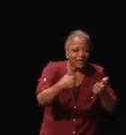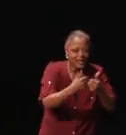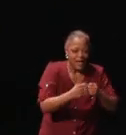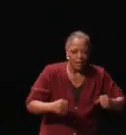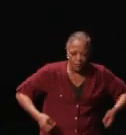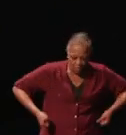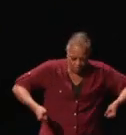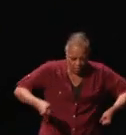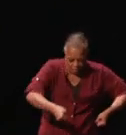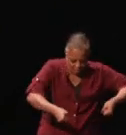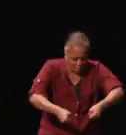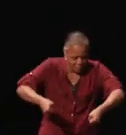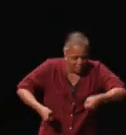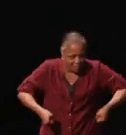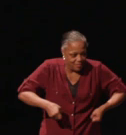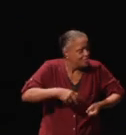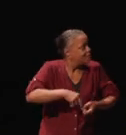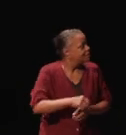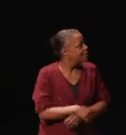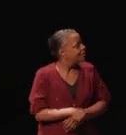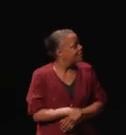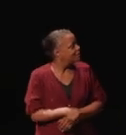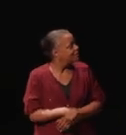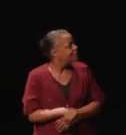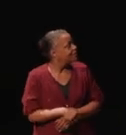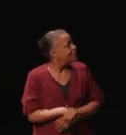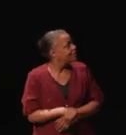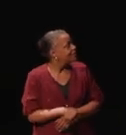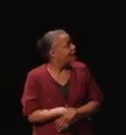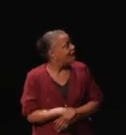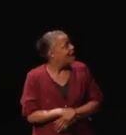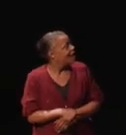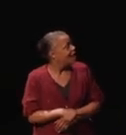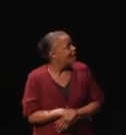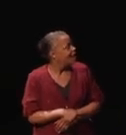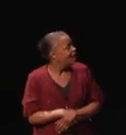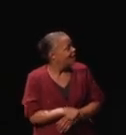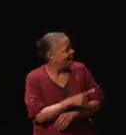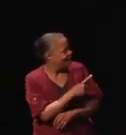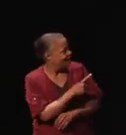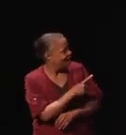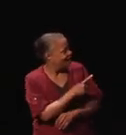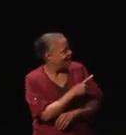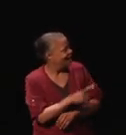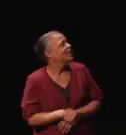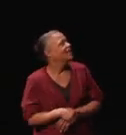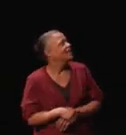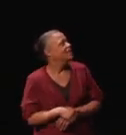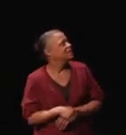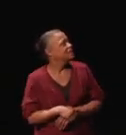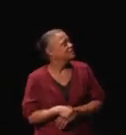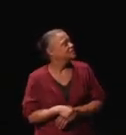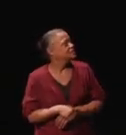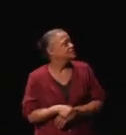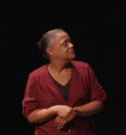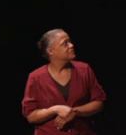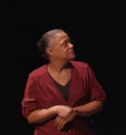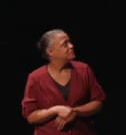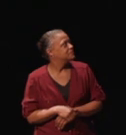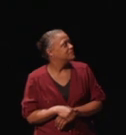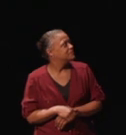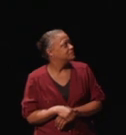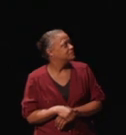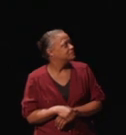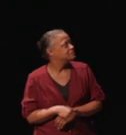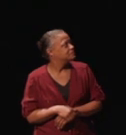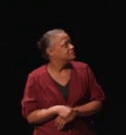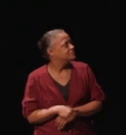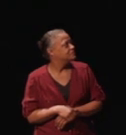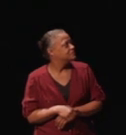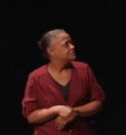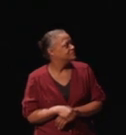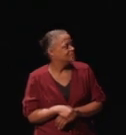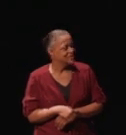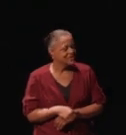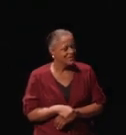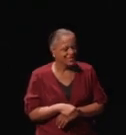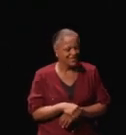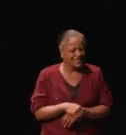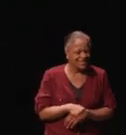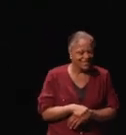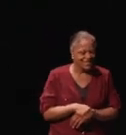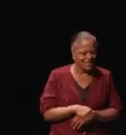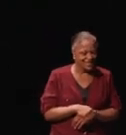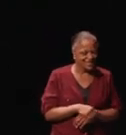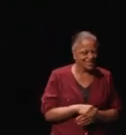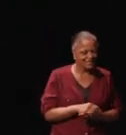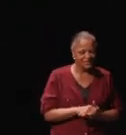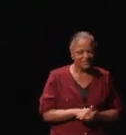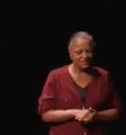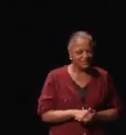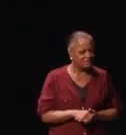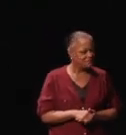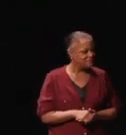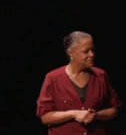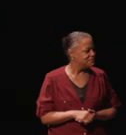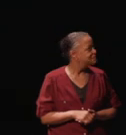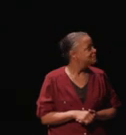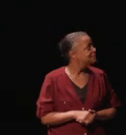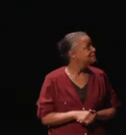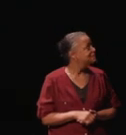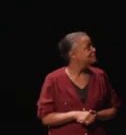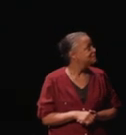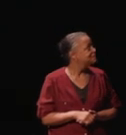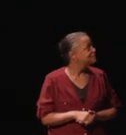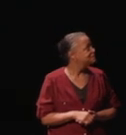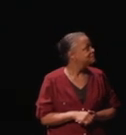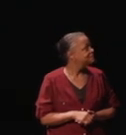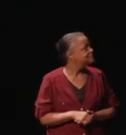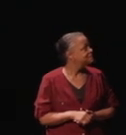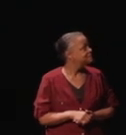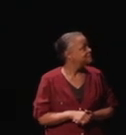And that's it.